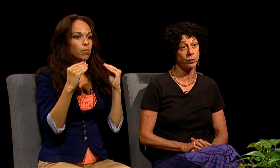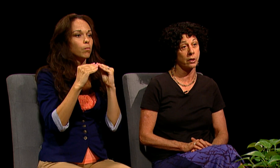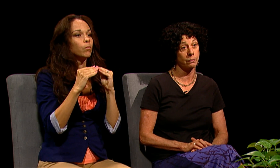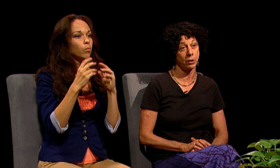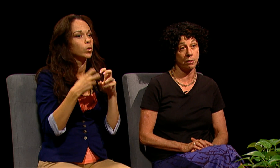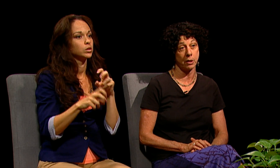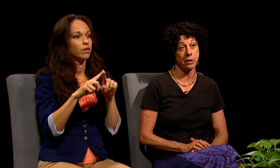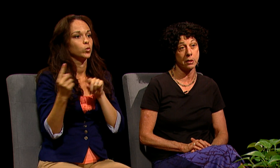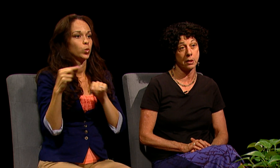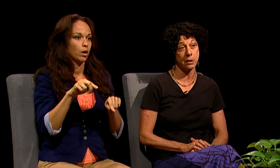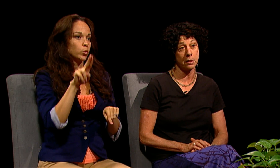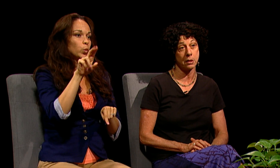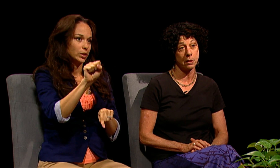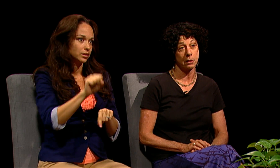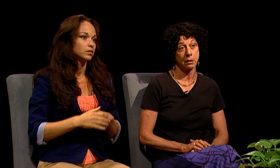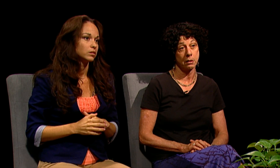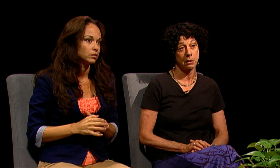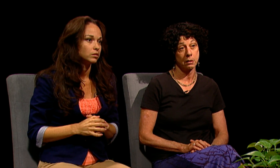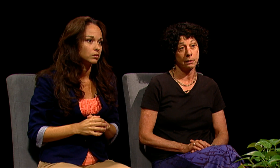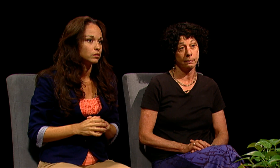TO COME TO THE UNITED STATES.